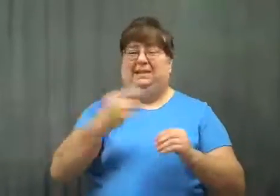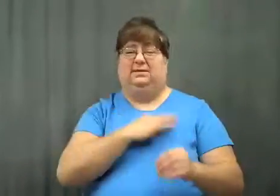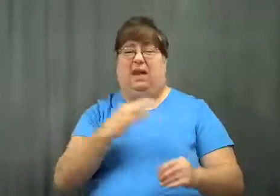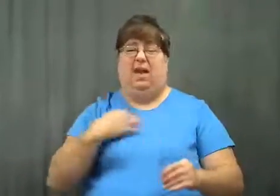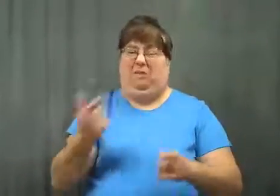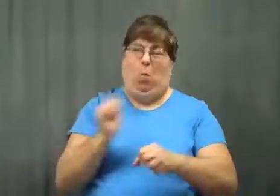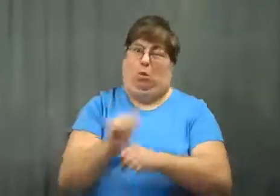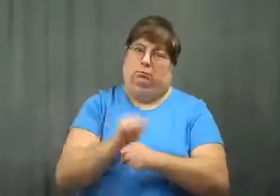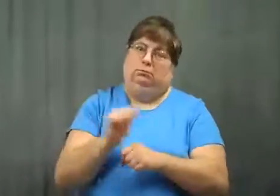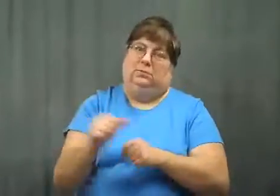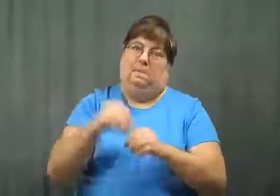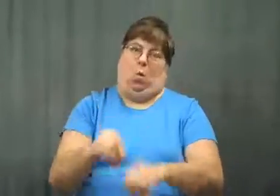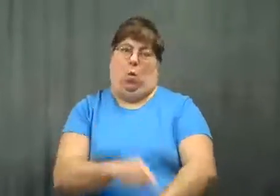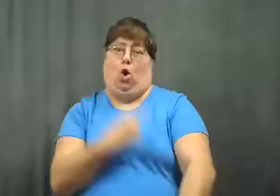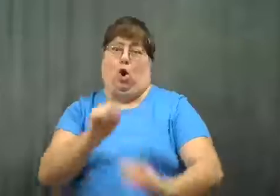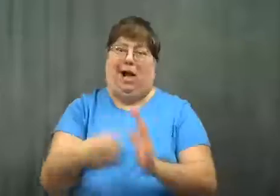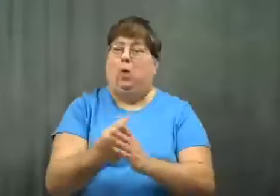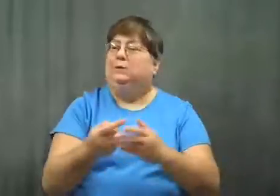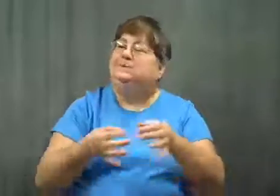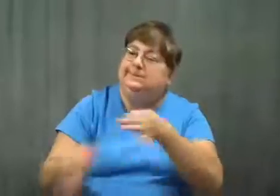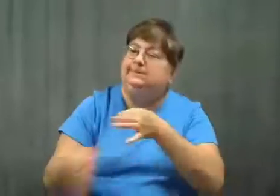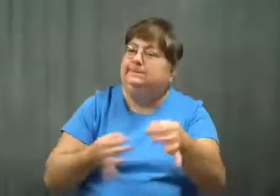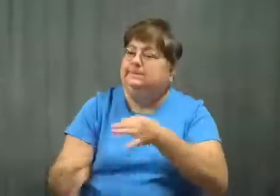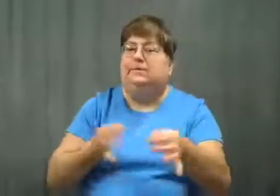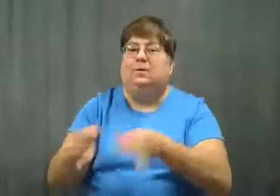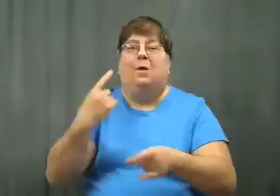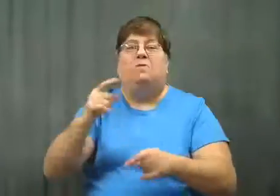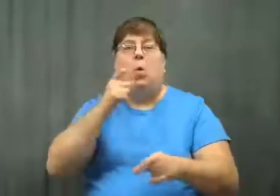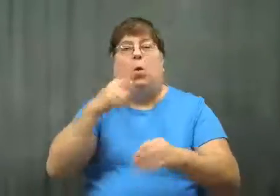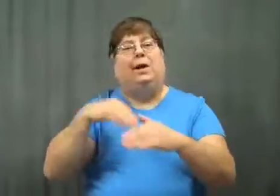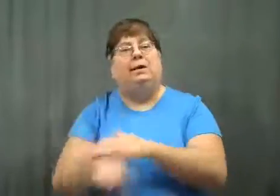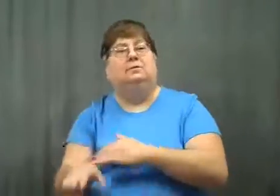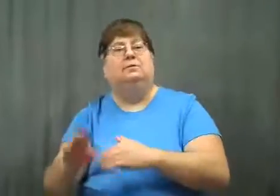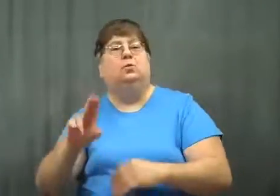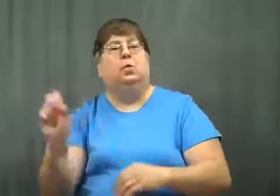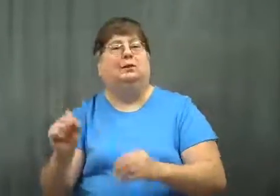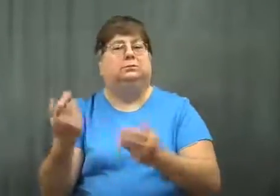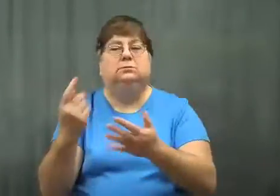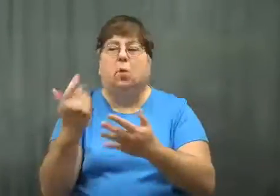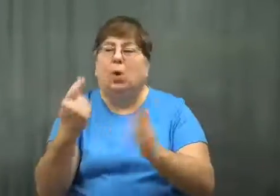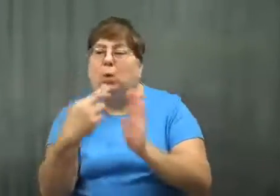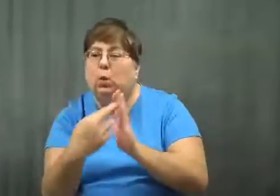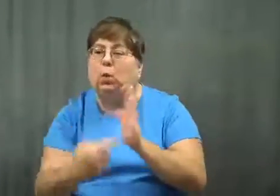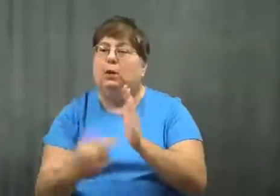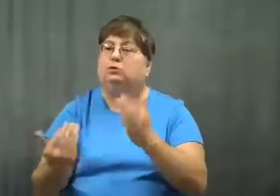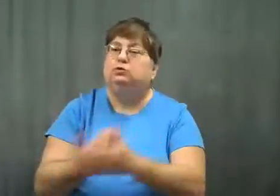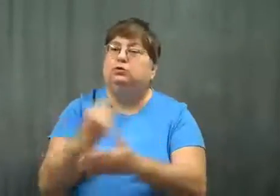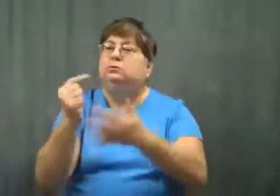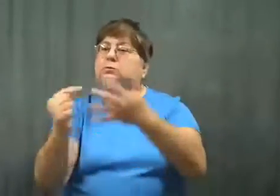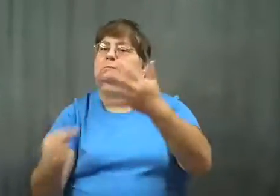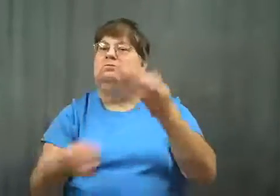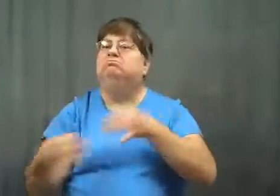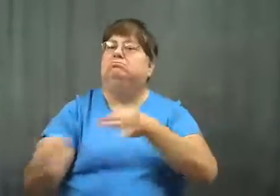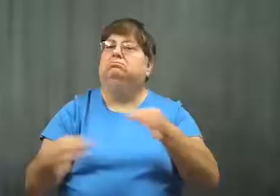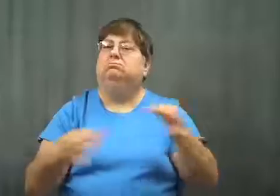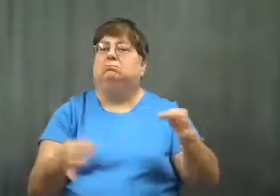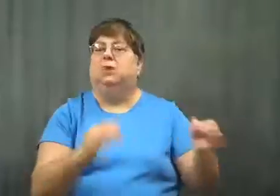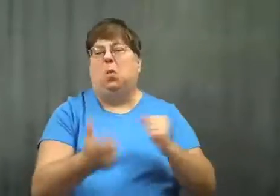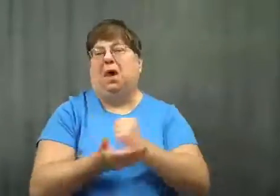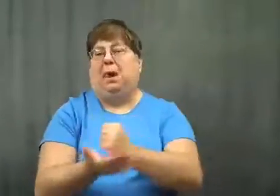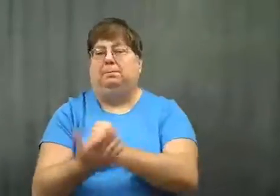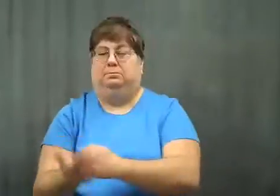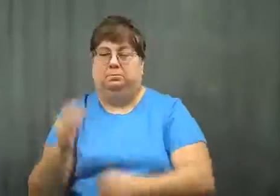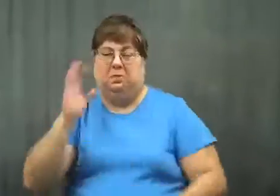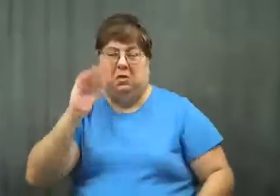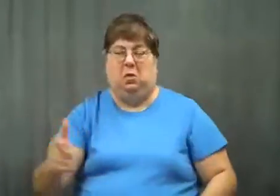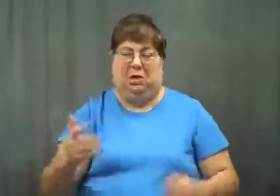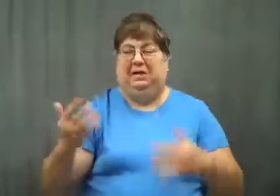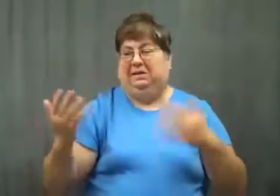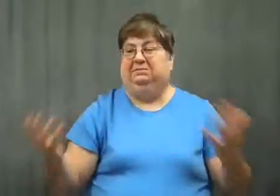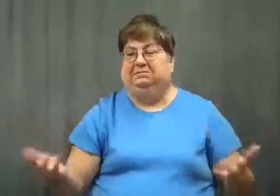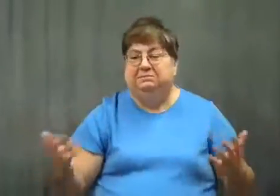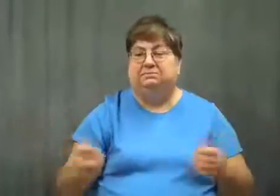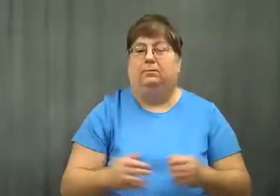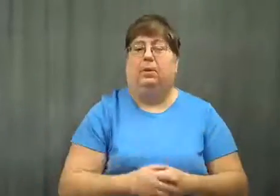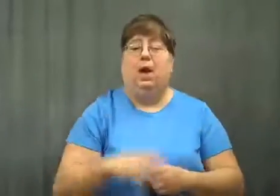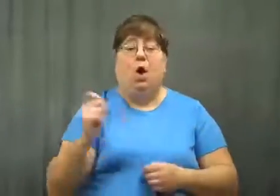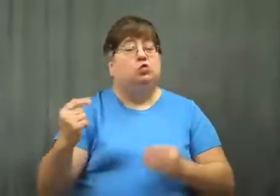and she said staffers would be working extra hours to educate immigrants on the new law.